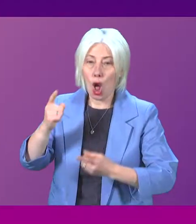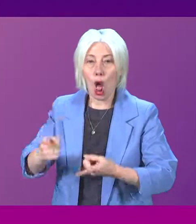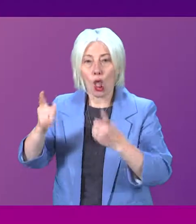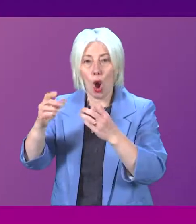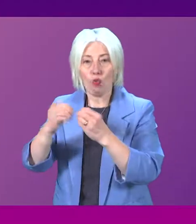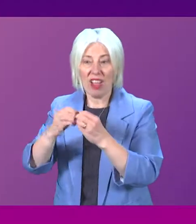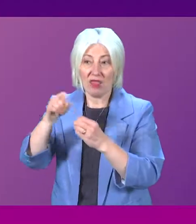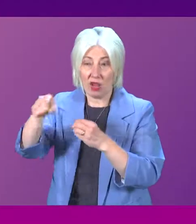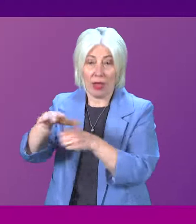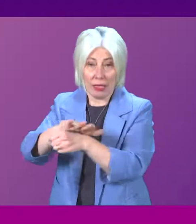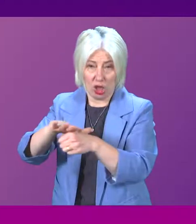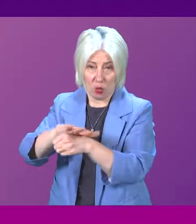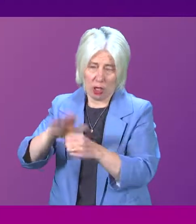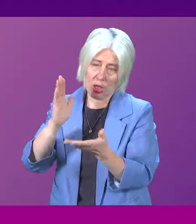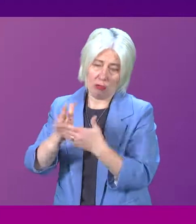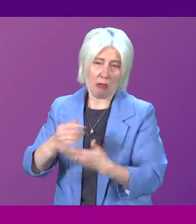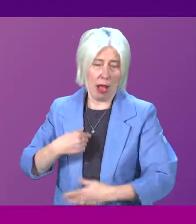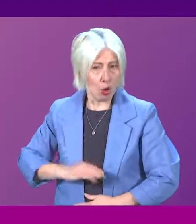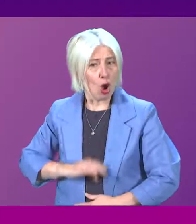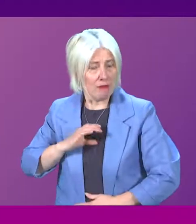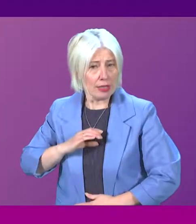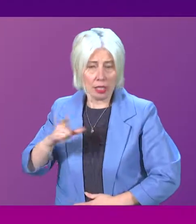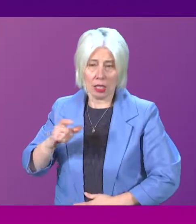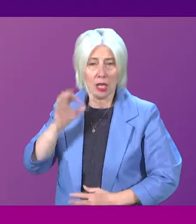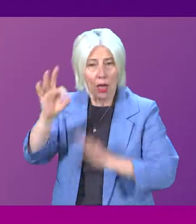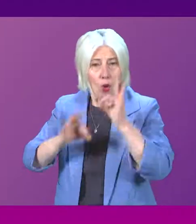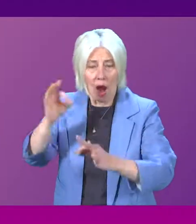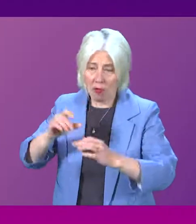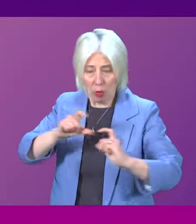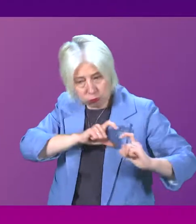question, and I am very confident that the inquiry will proceed in a professional manner